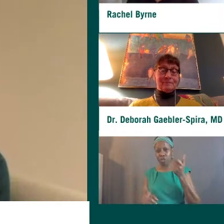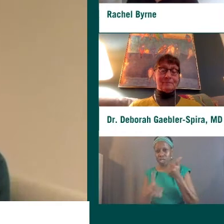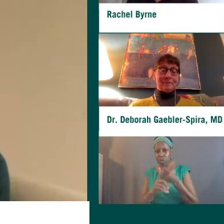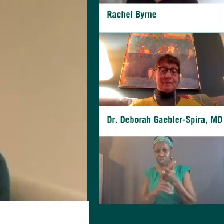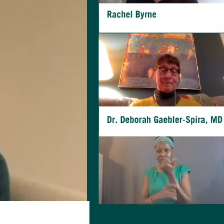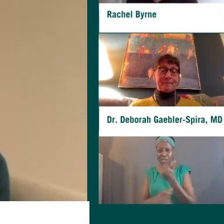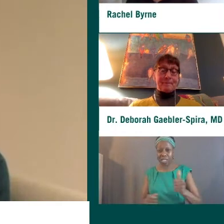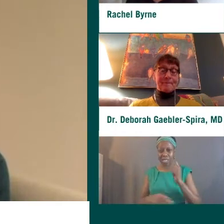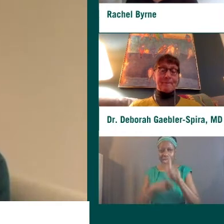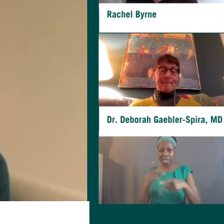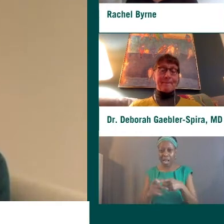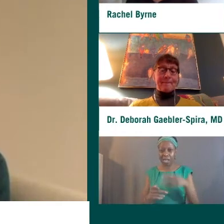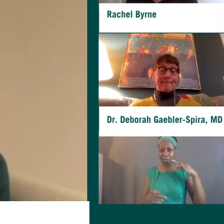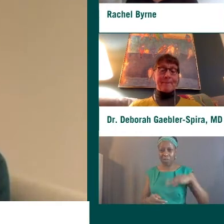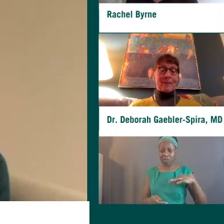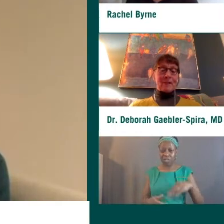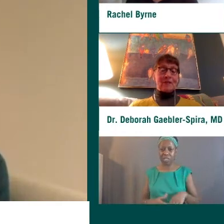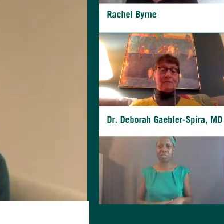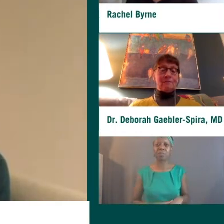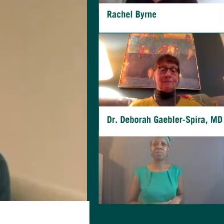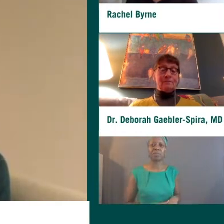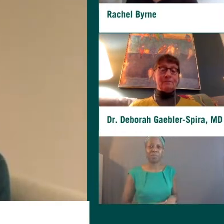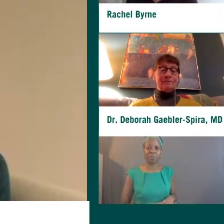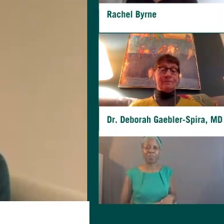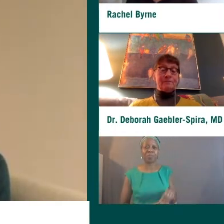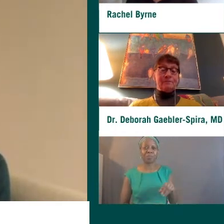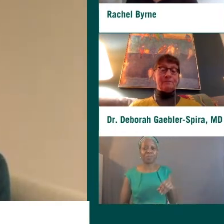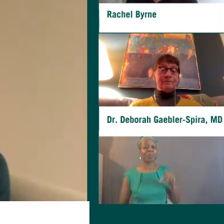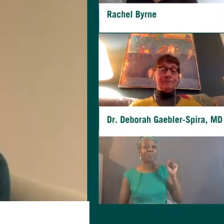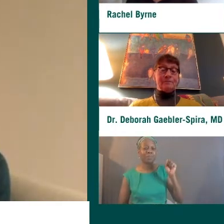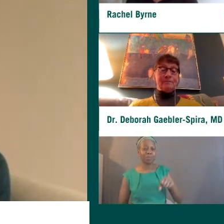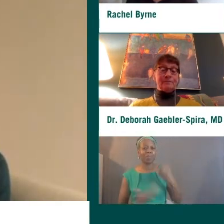Yes, I have seen changes from the .